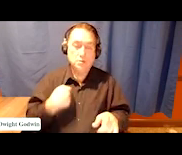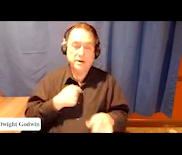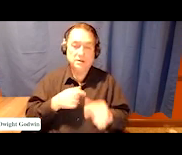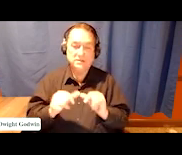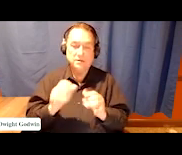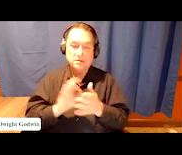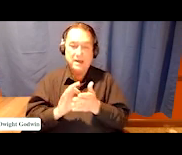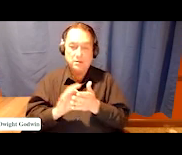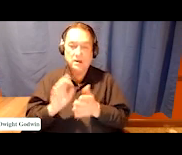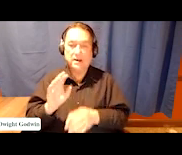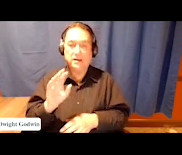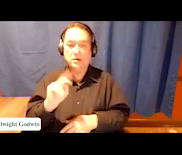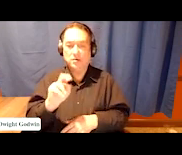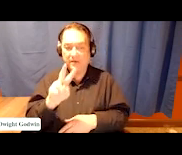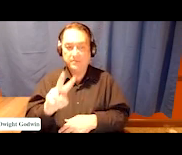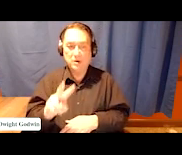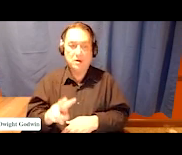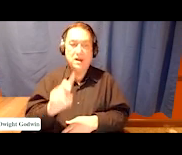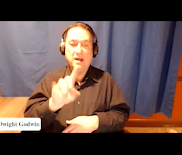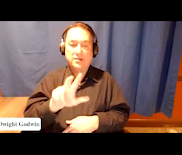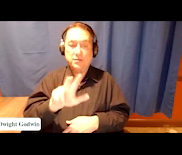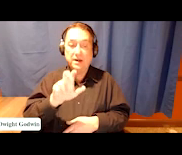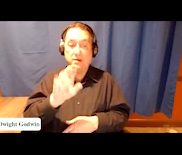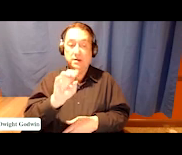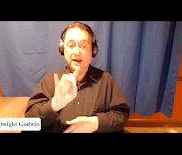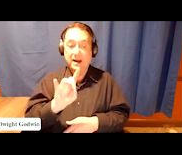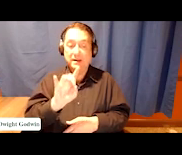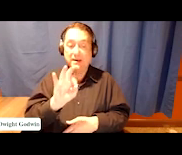We have responded to 389 calls, not 800,